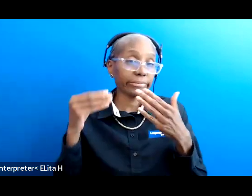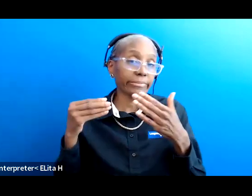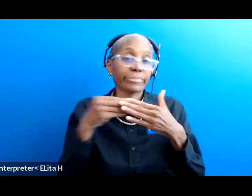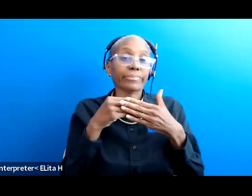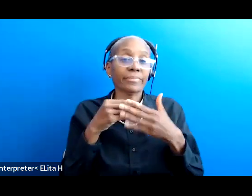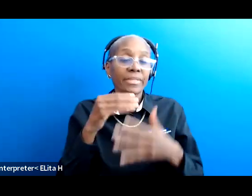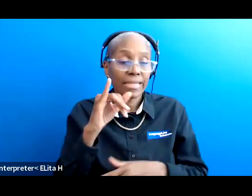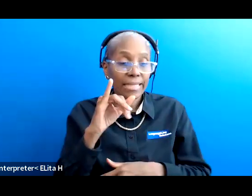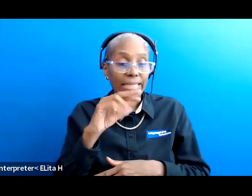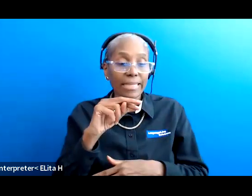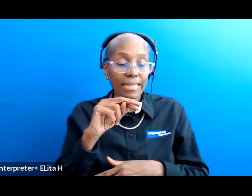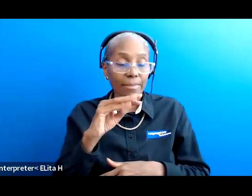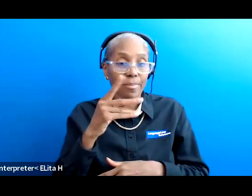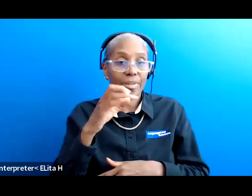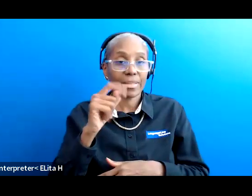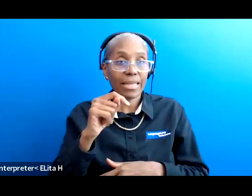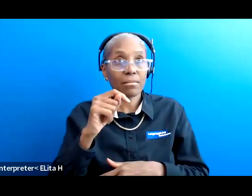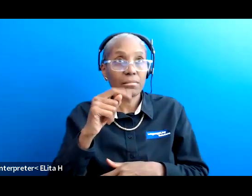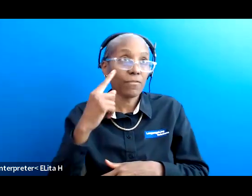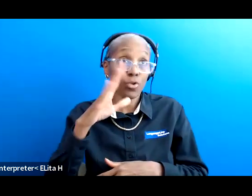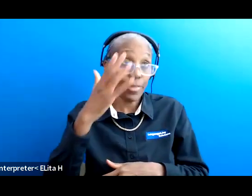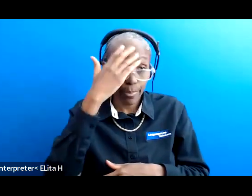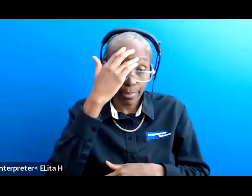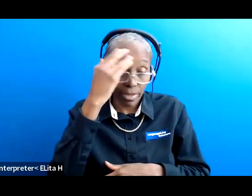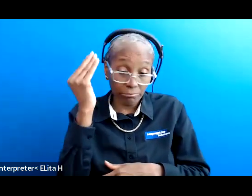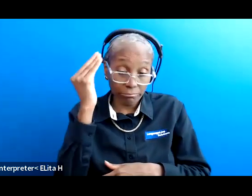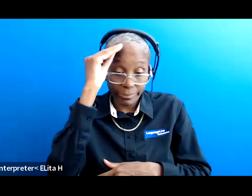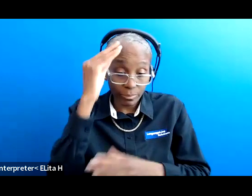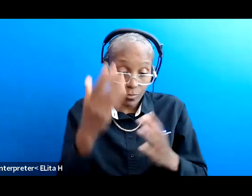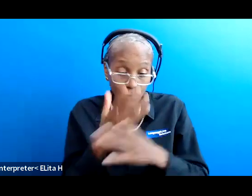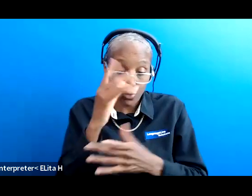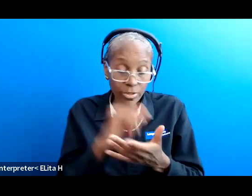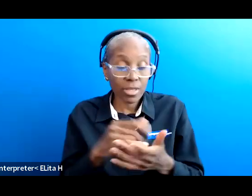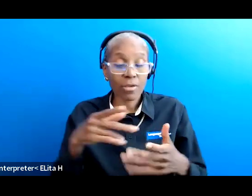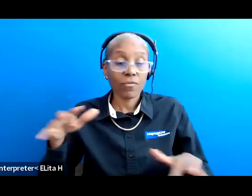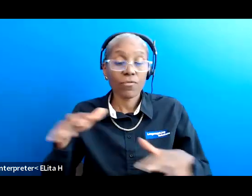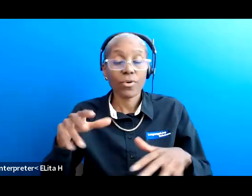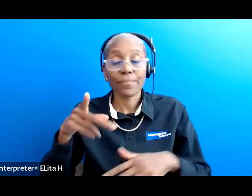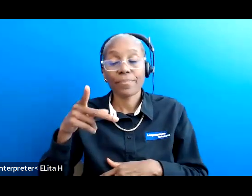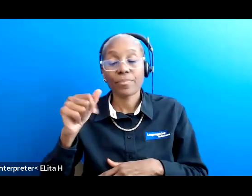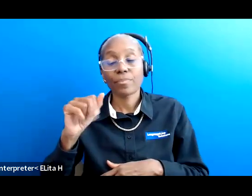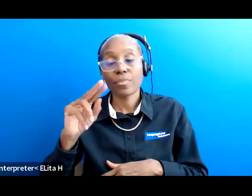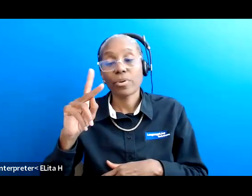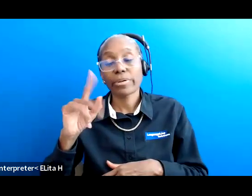there are implants in the brain for Parkinson's disease and all kinds